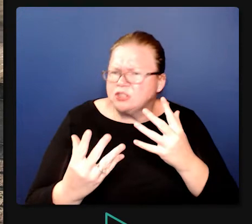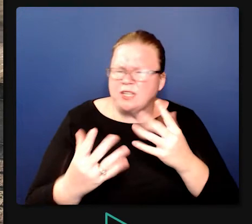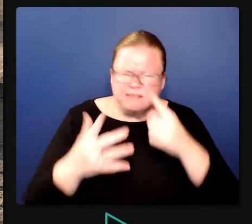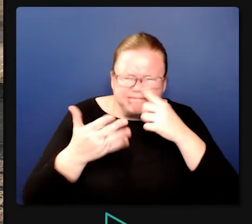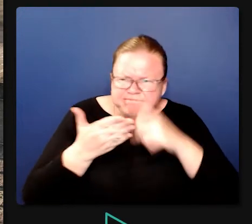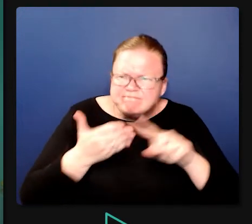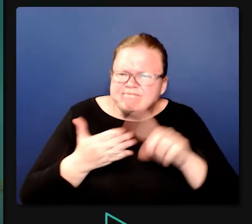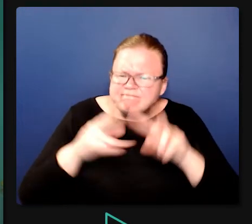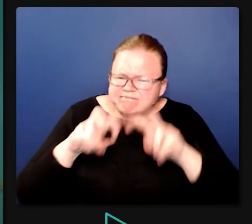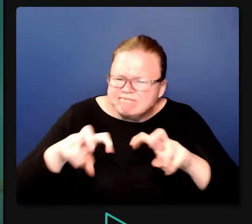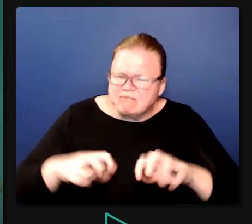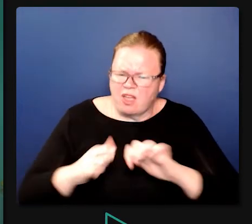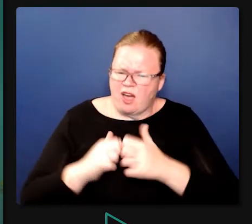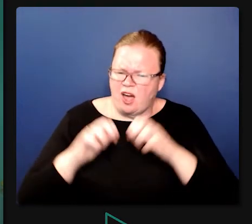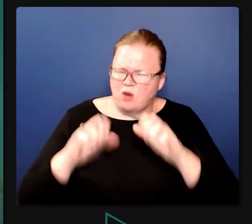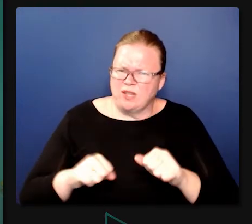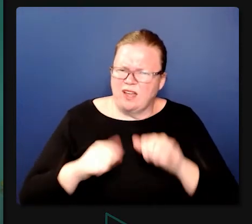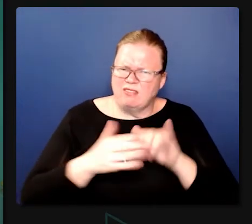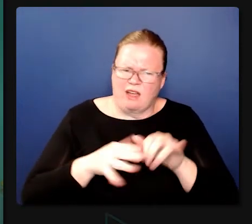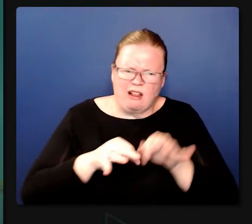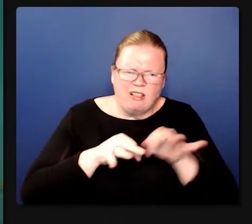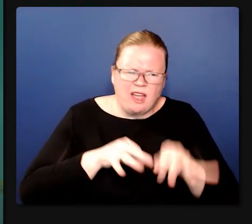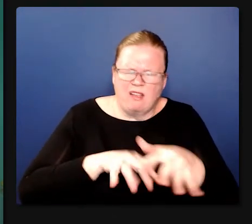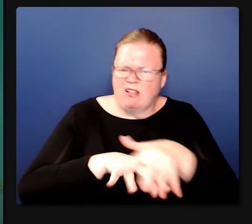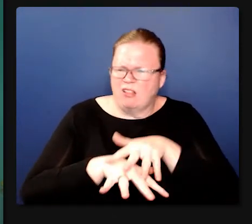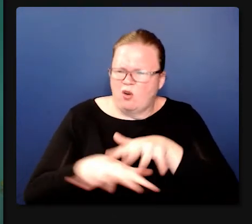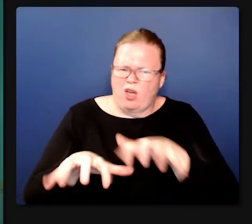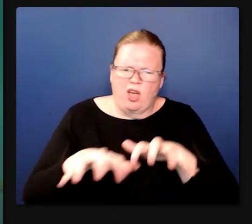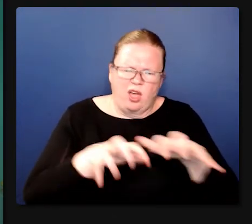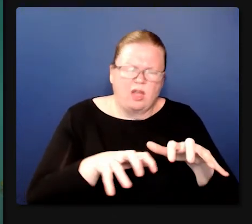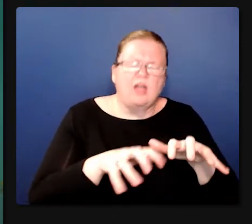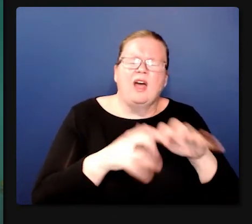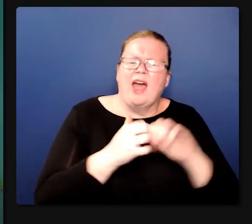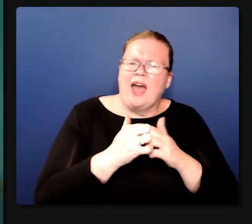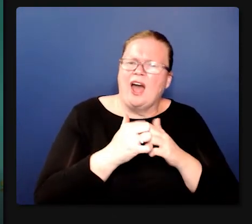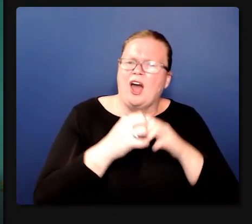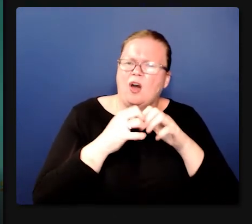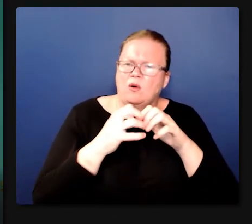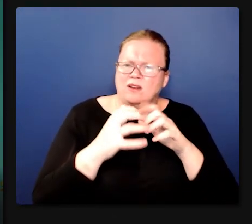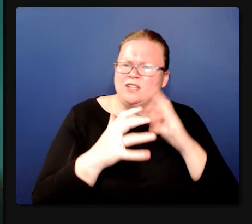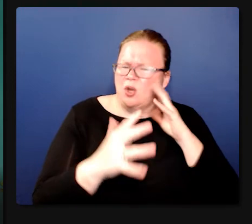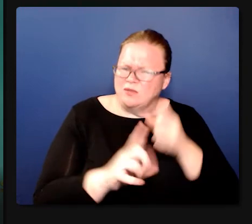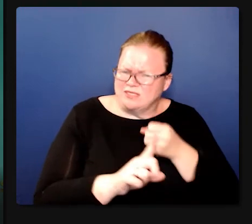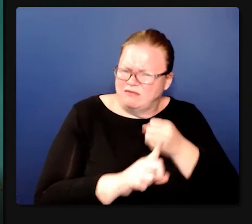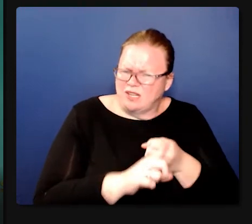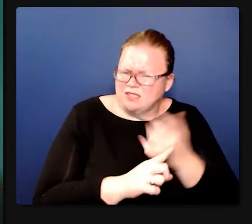like how can we improve the latencies with platforms that are affected by the issue and whatnot.